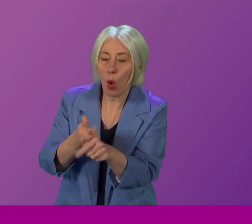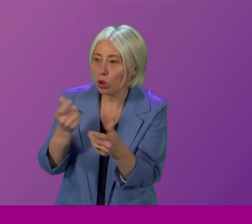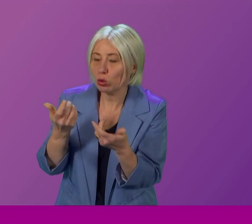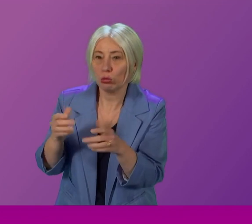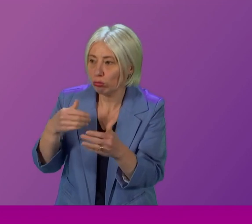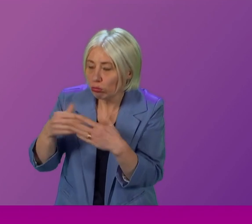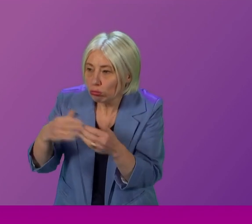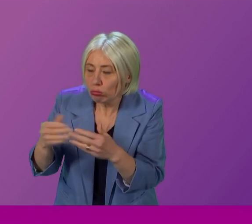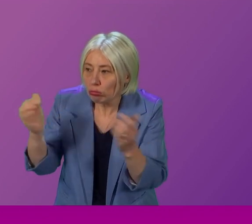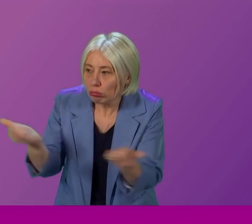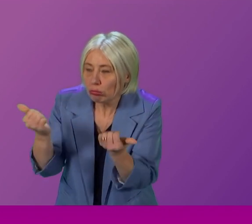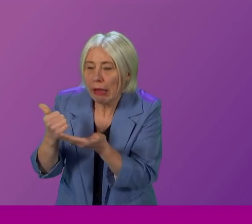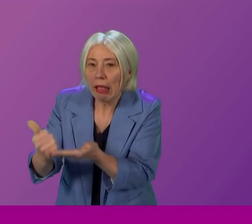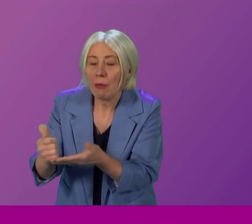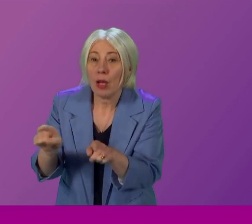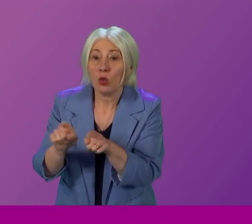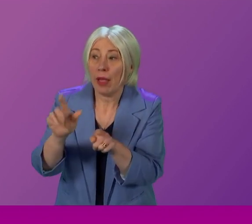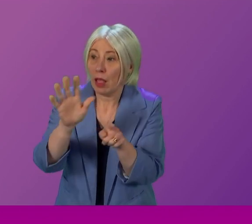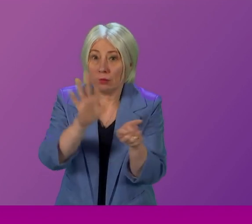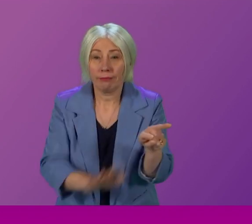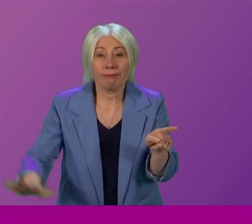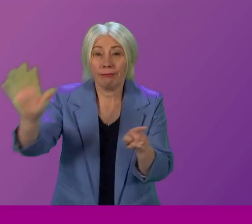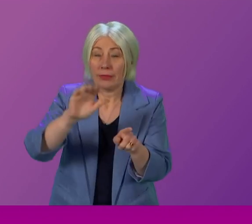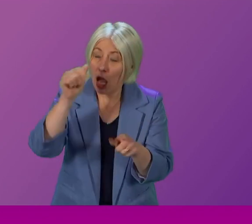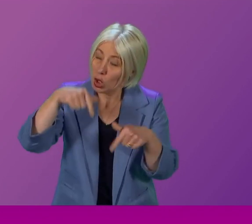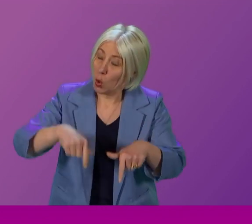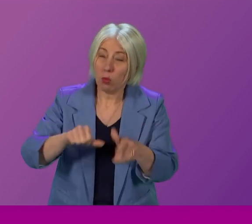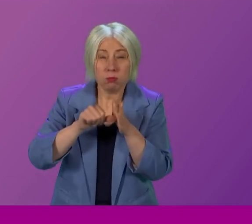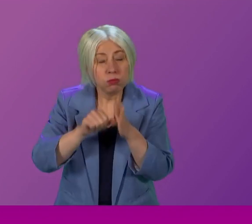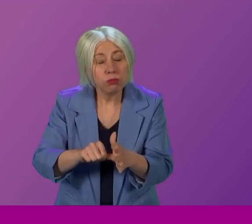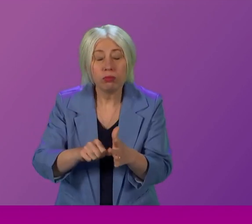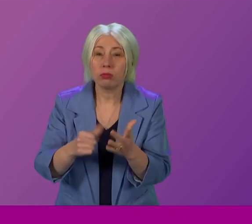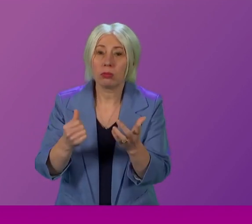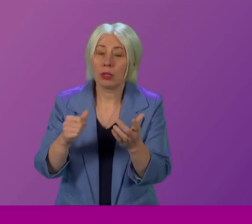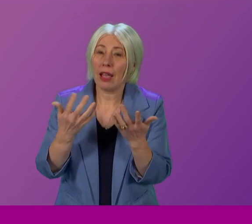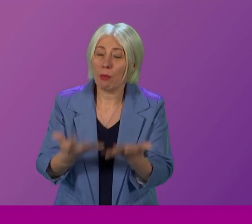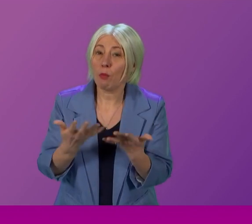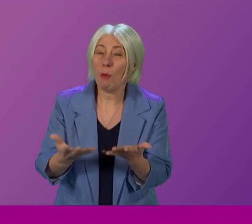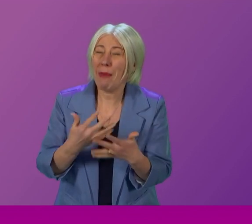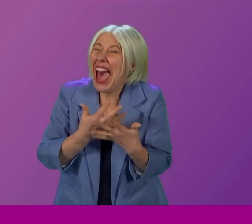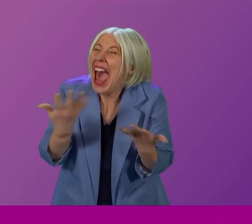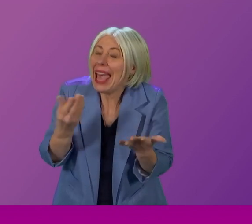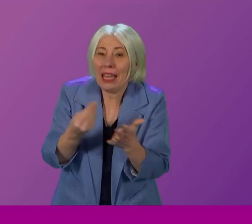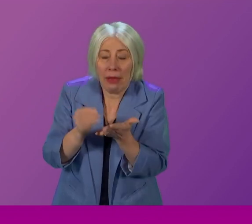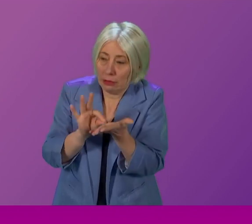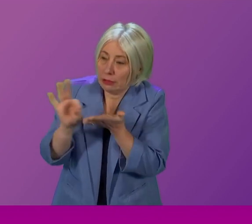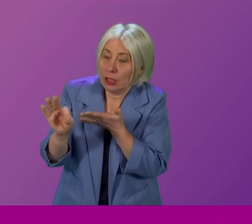I appeal to people across the country. I know that times are really difficult with family budgets, but anything that you can give to support the Disasters Emergency Committee appeal